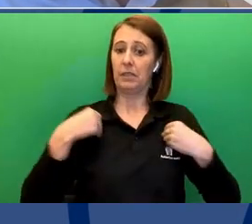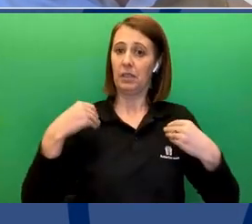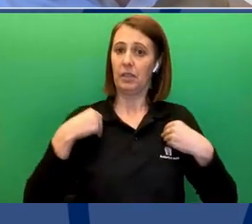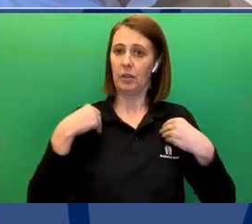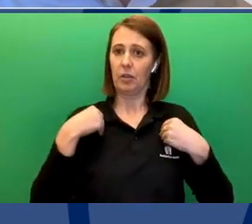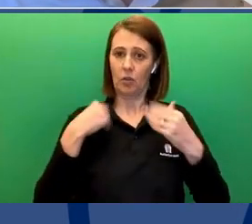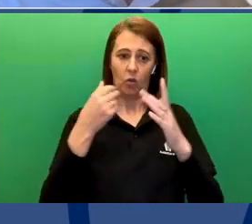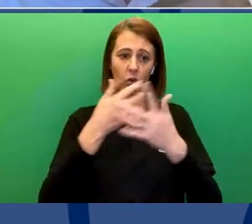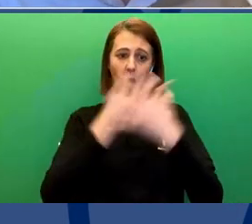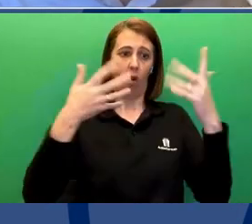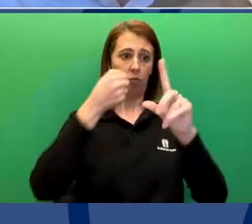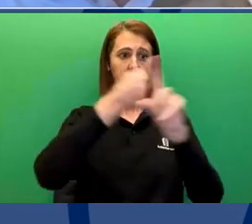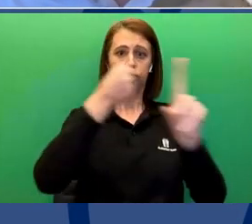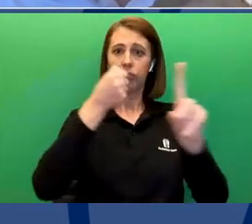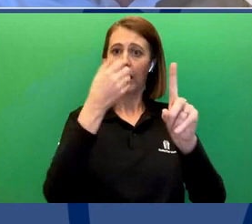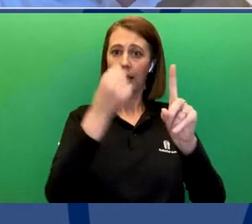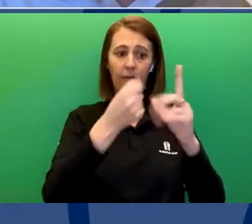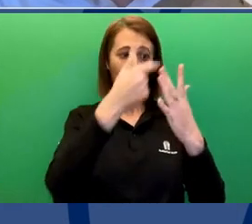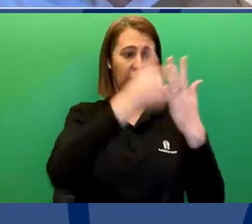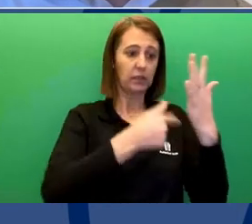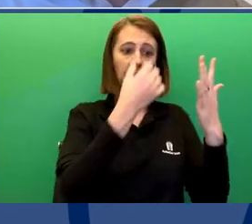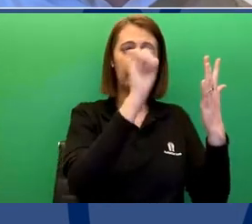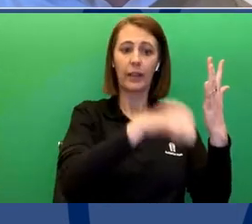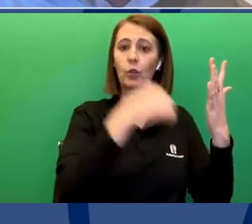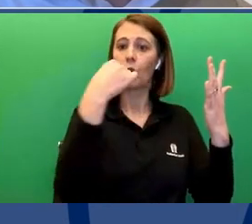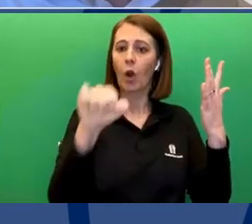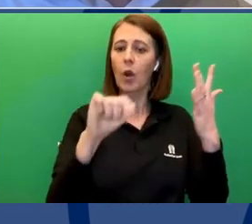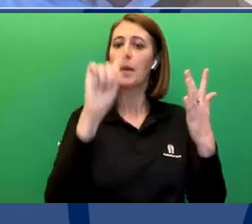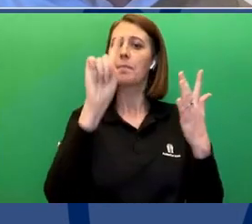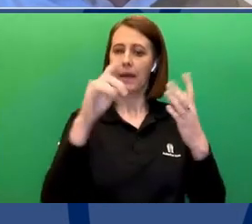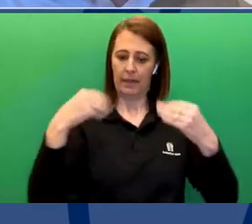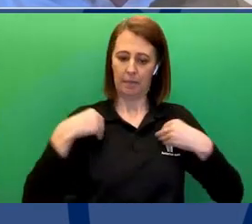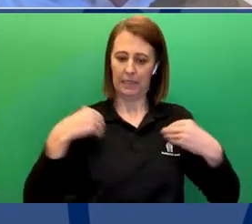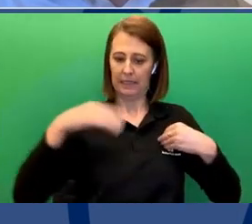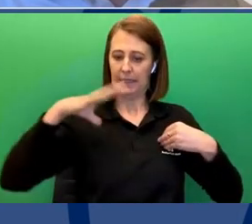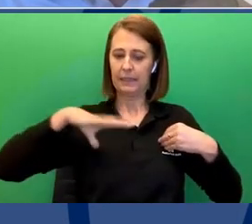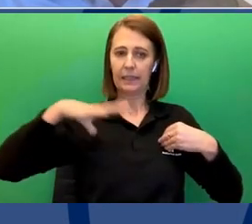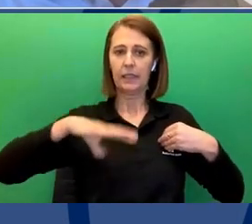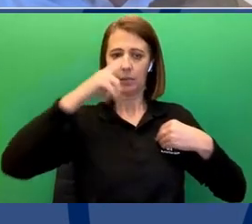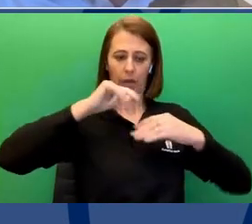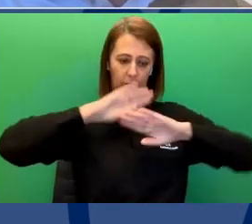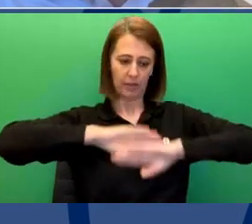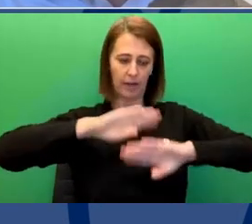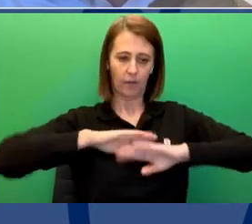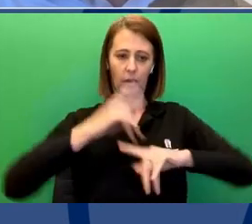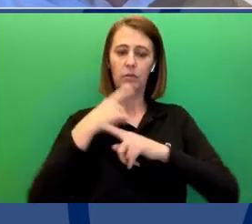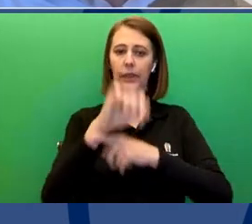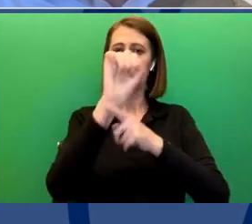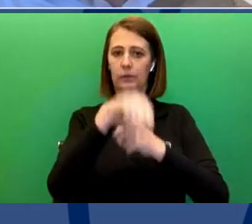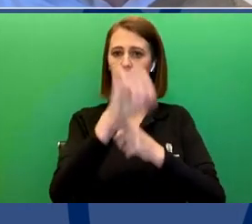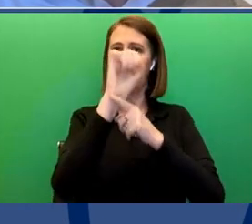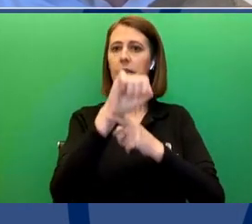or is not, the business itself needs to satisfy itself that it is suffering a turnover decline